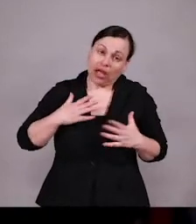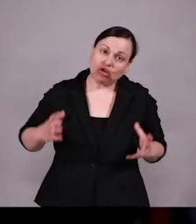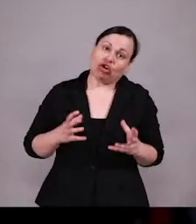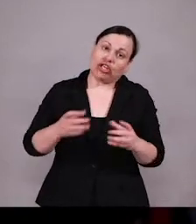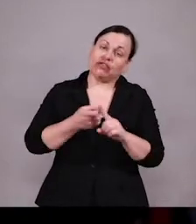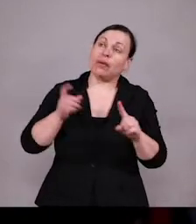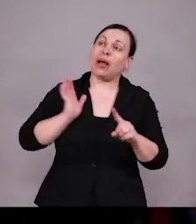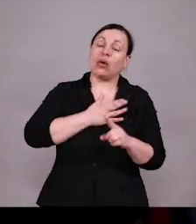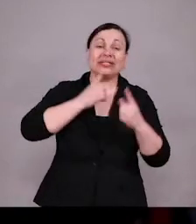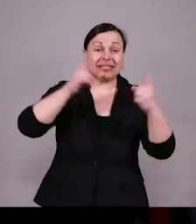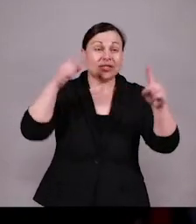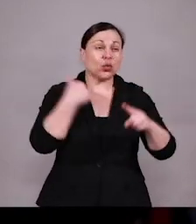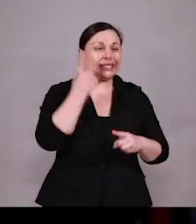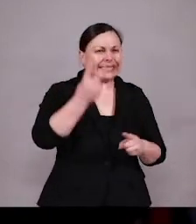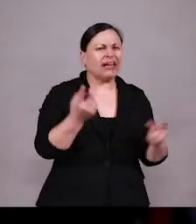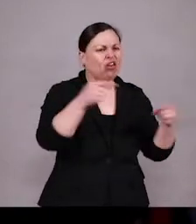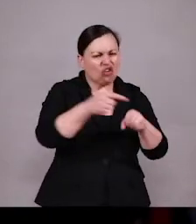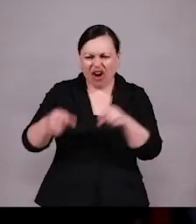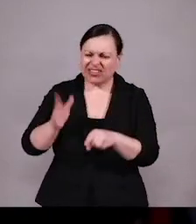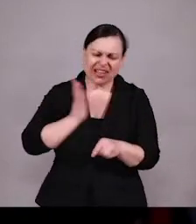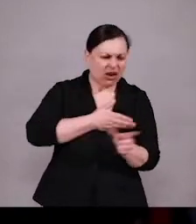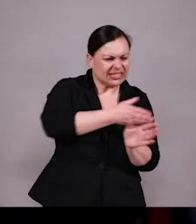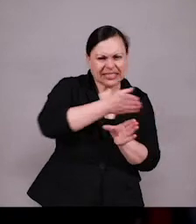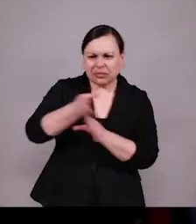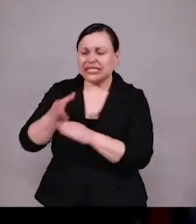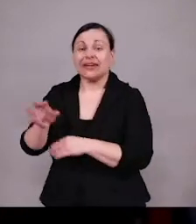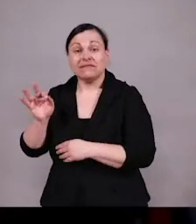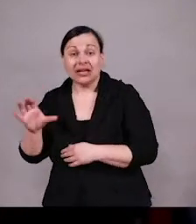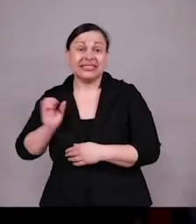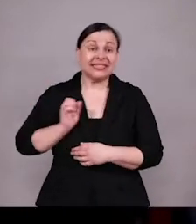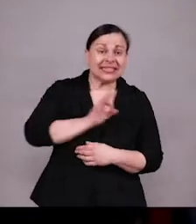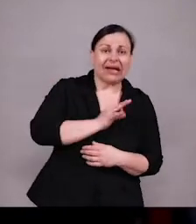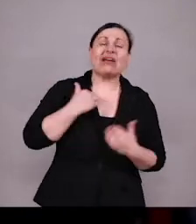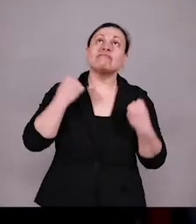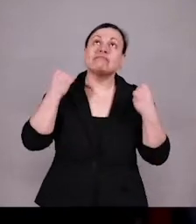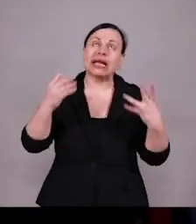seeing across disciplines--and our faculty and staff have many accomplishments this